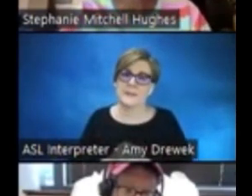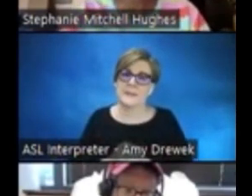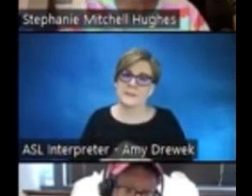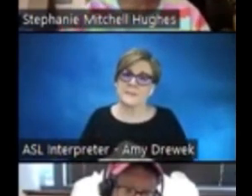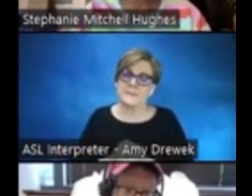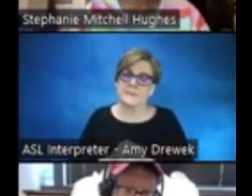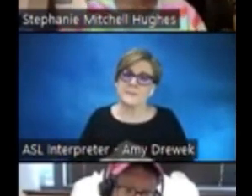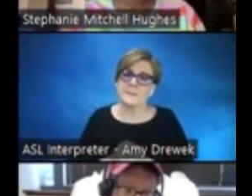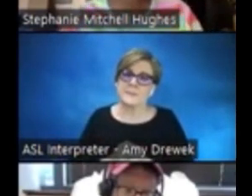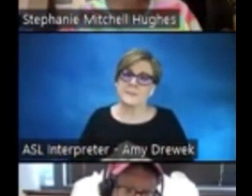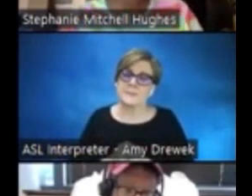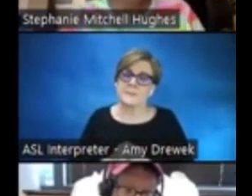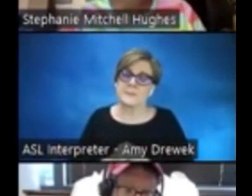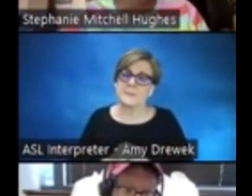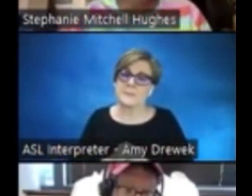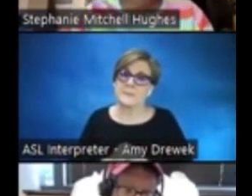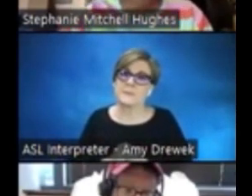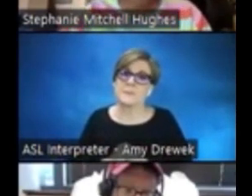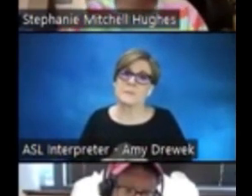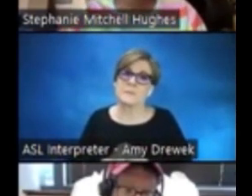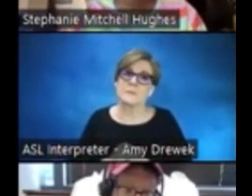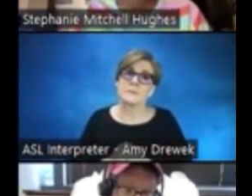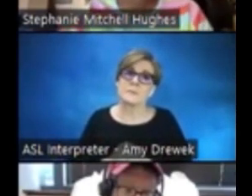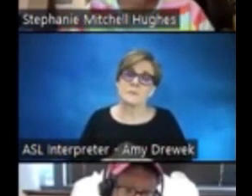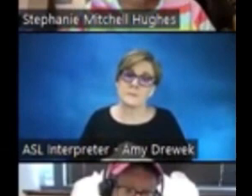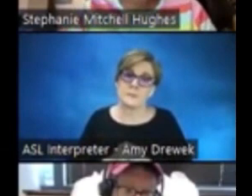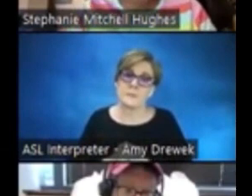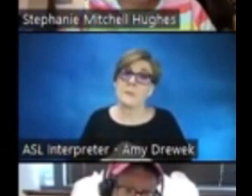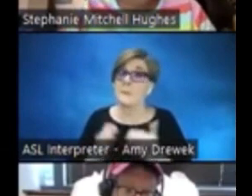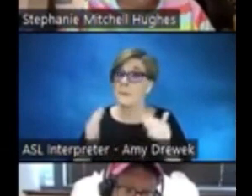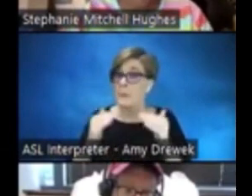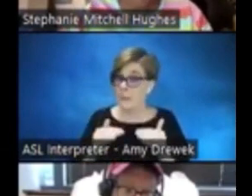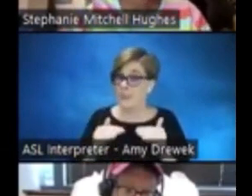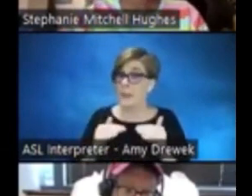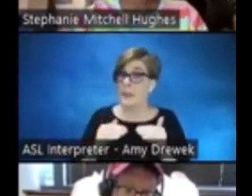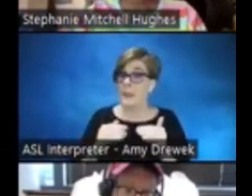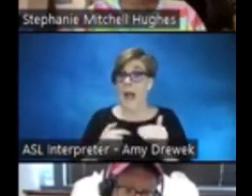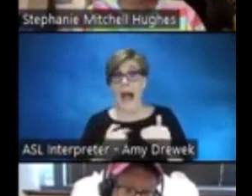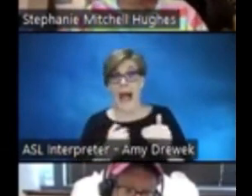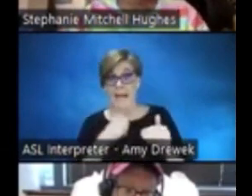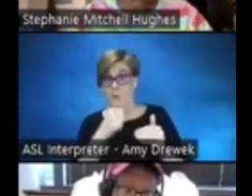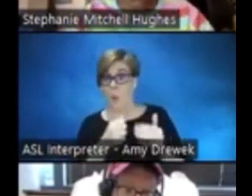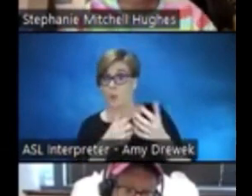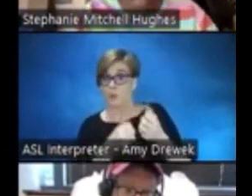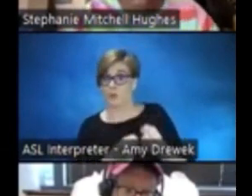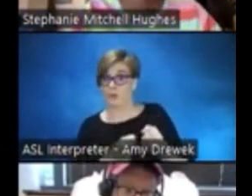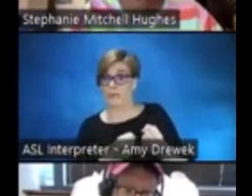SO WHAT YOU WERE DESCRIBING IS THEY DID NOT TRUST YOU.